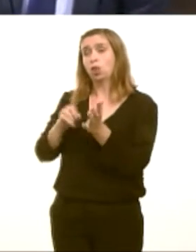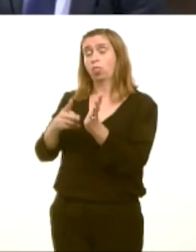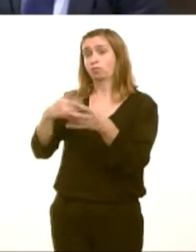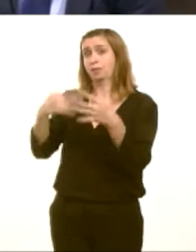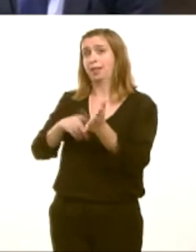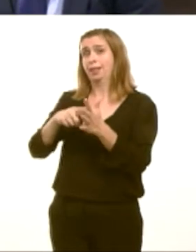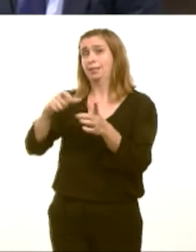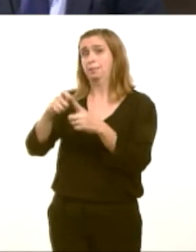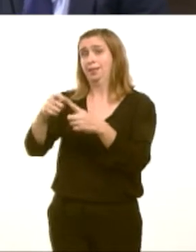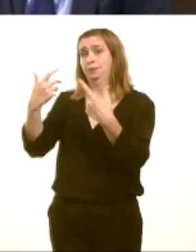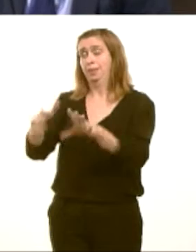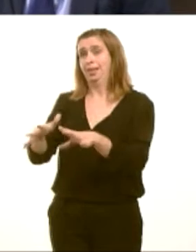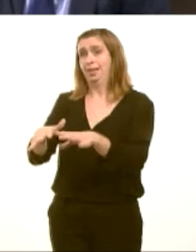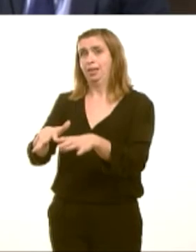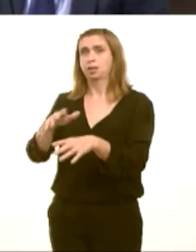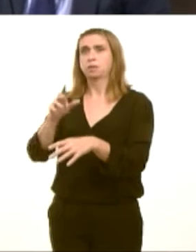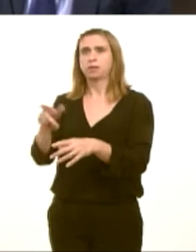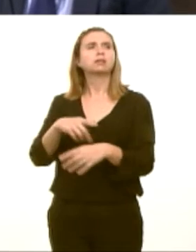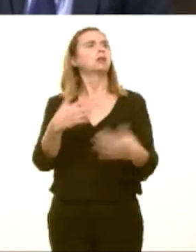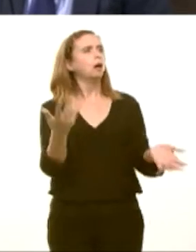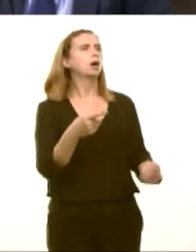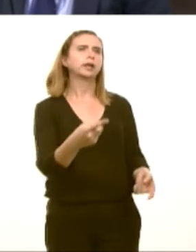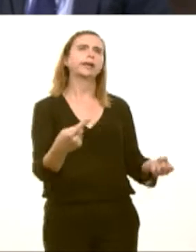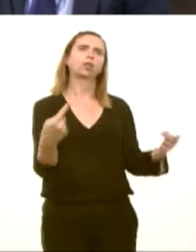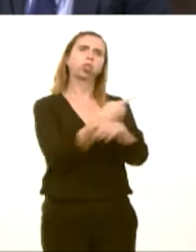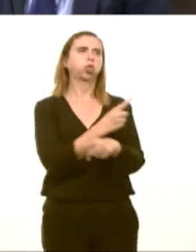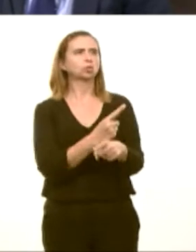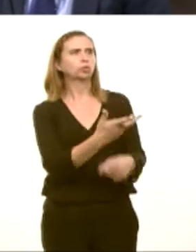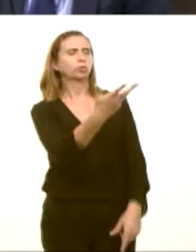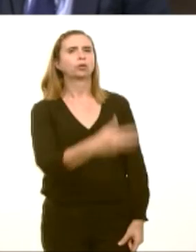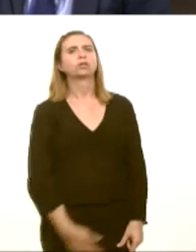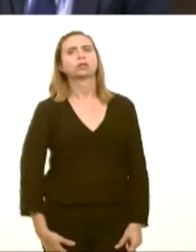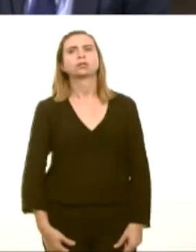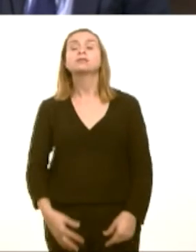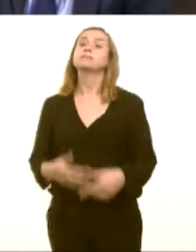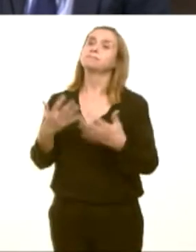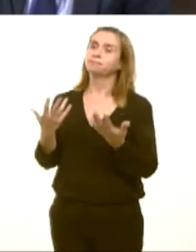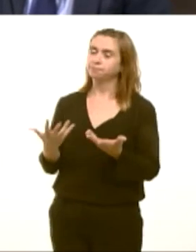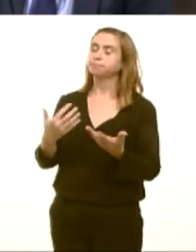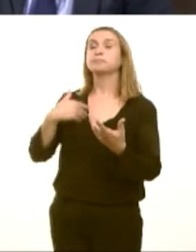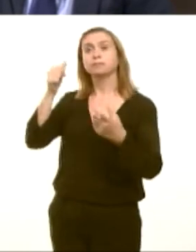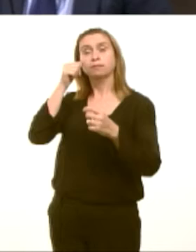There are some local authorities that have not done that. That adds to huge confusion for developers and the general public.